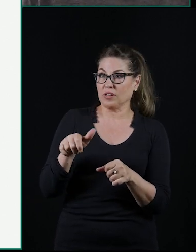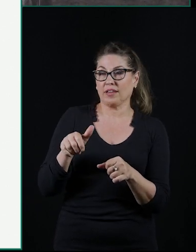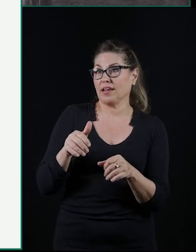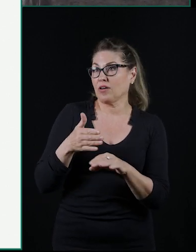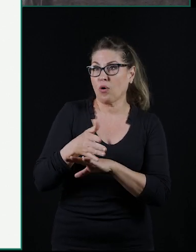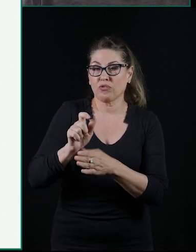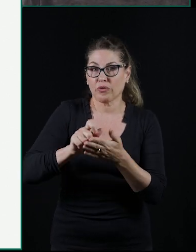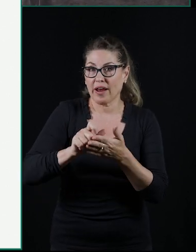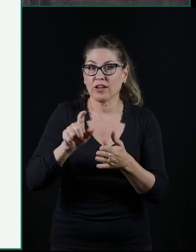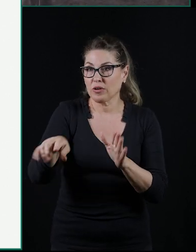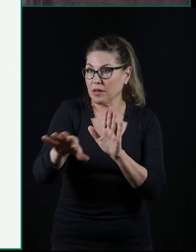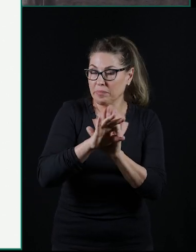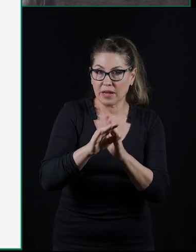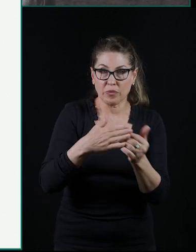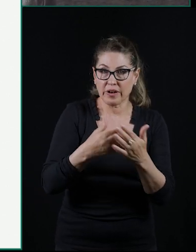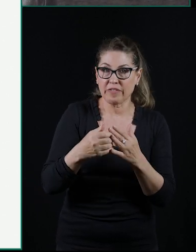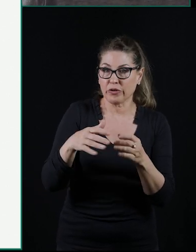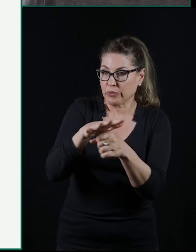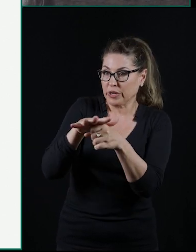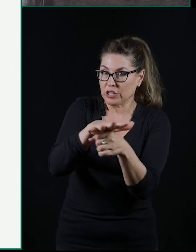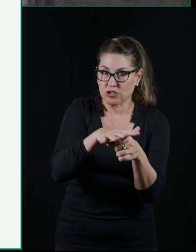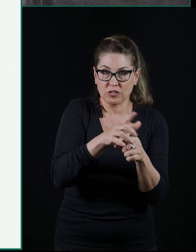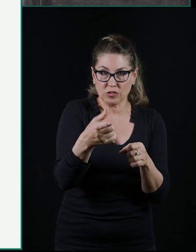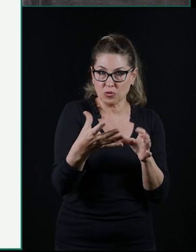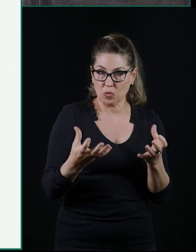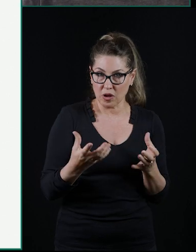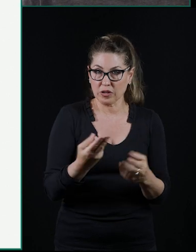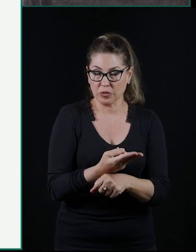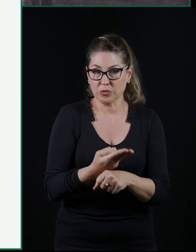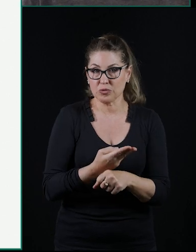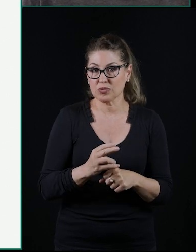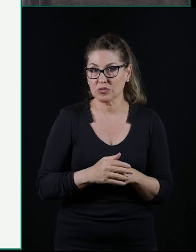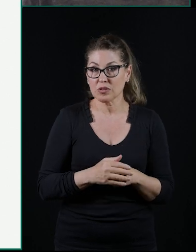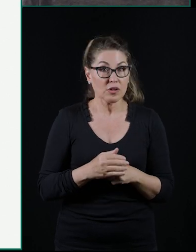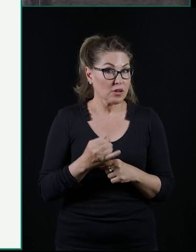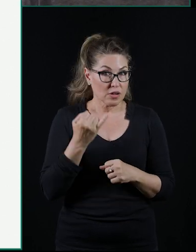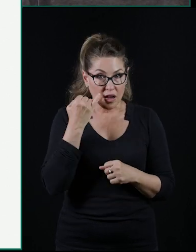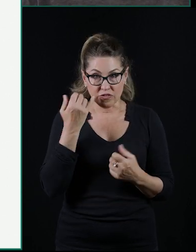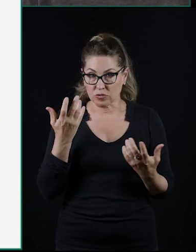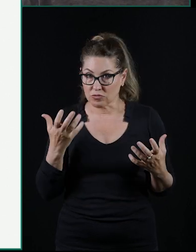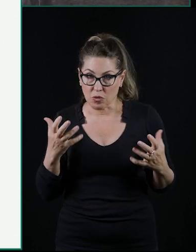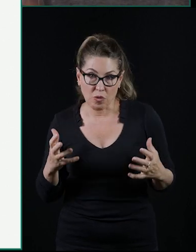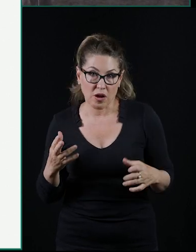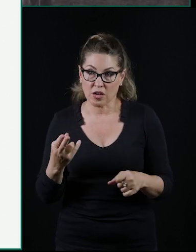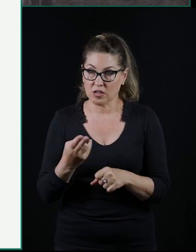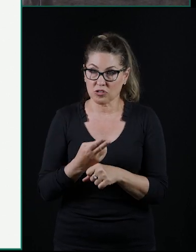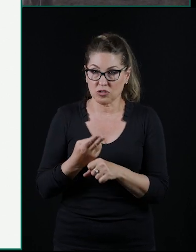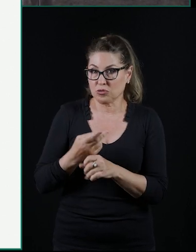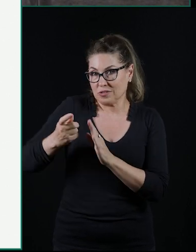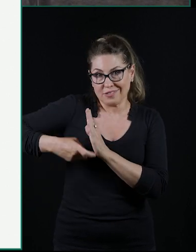you can select what Azure regions you would like to use if you don't want to just use the default